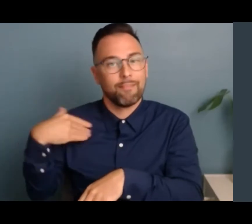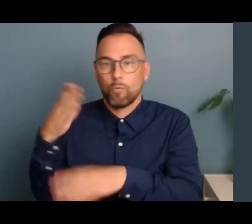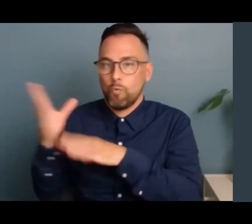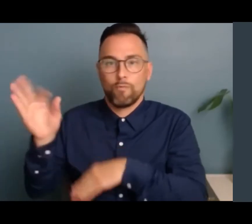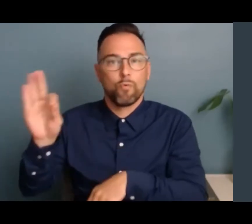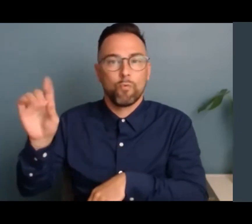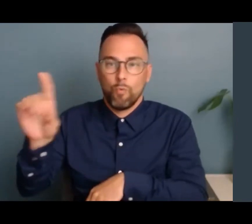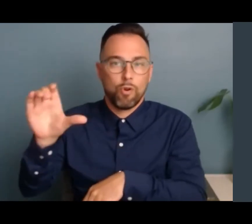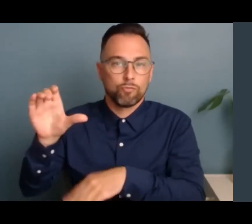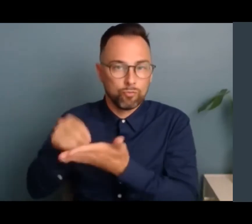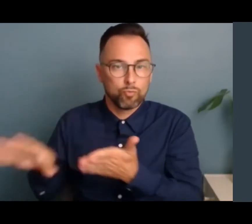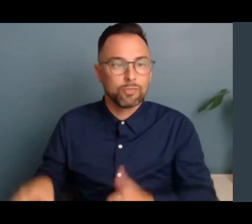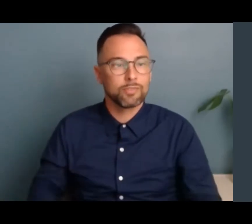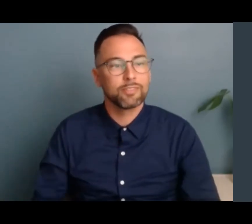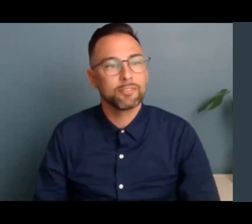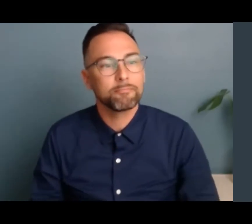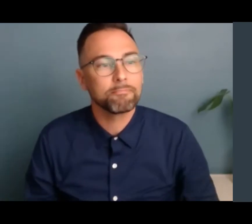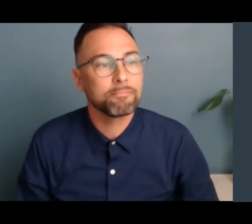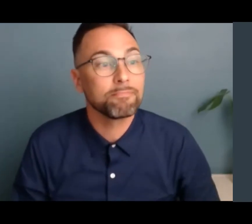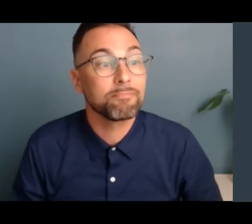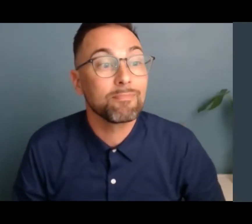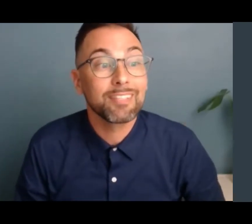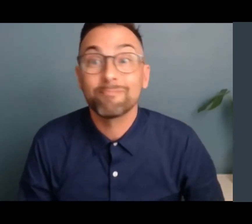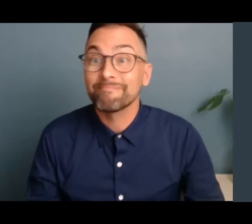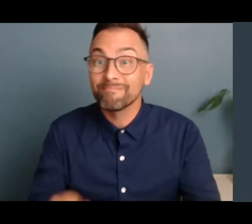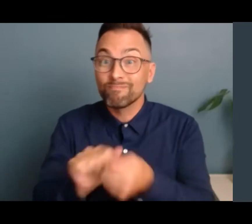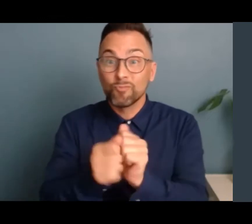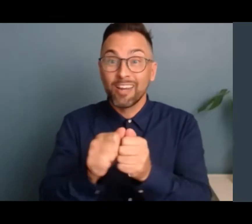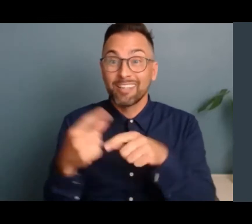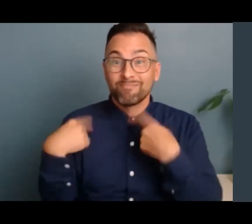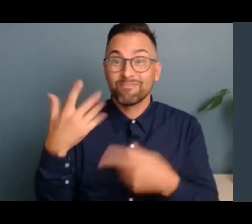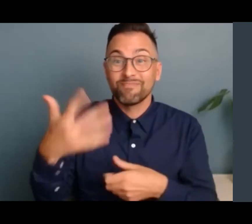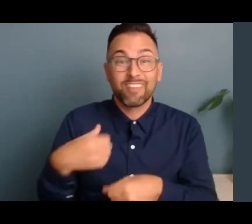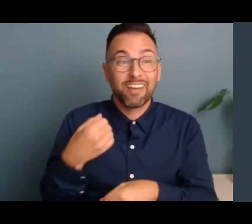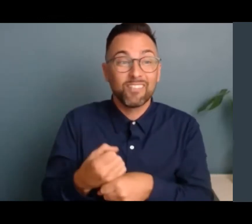20% at over 100.